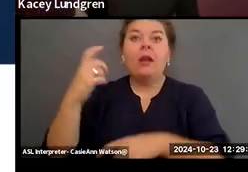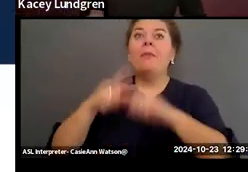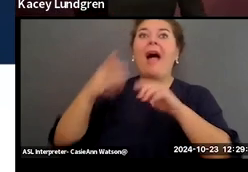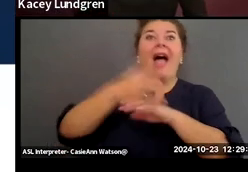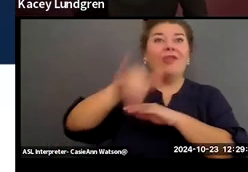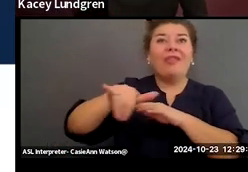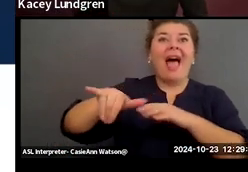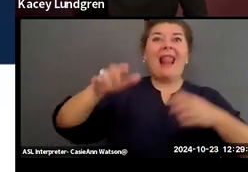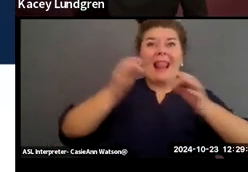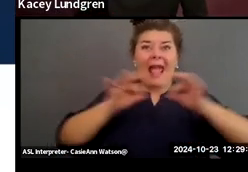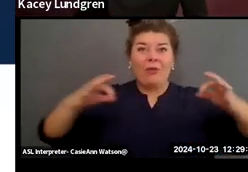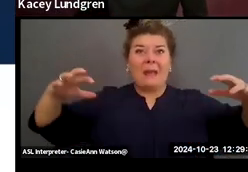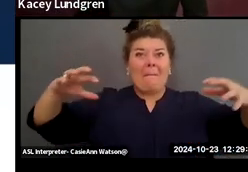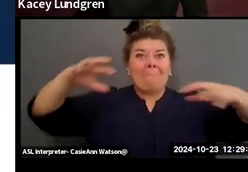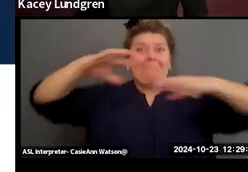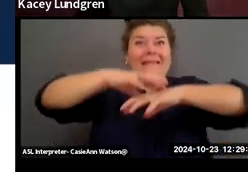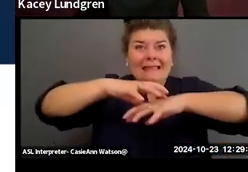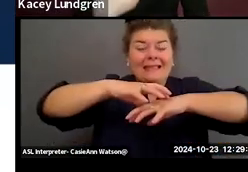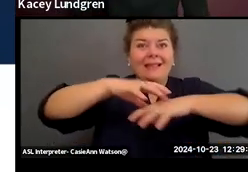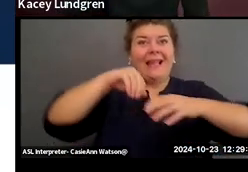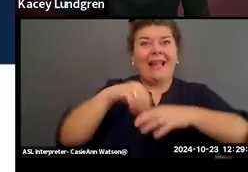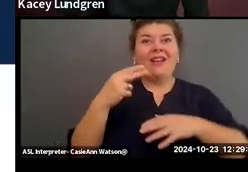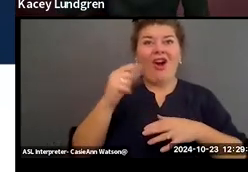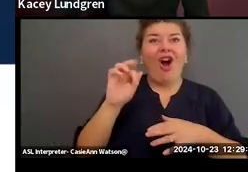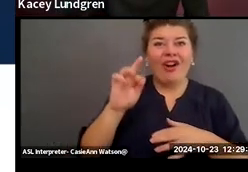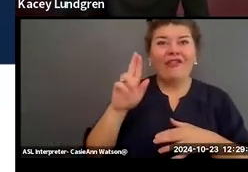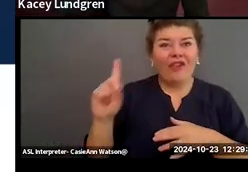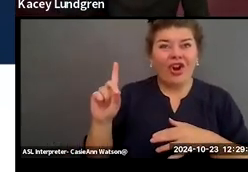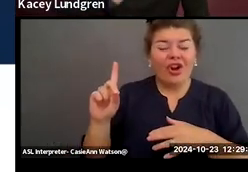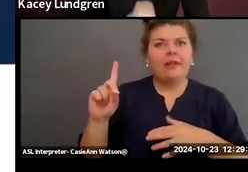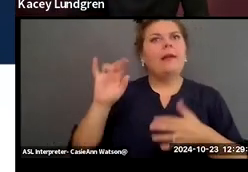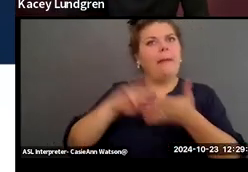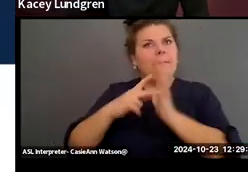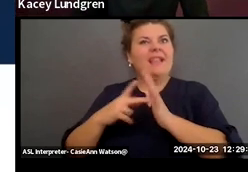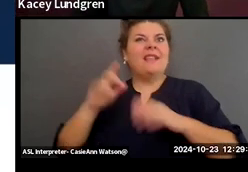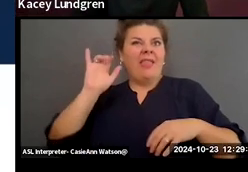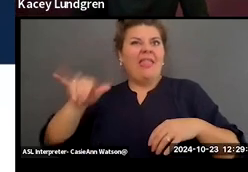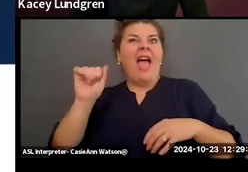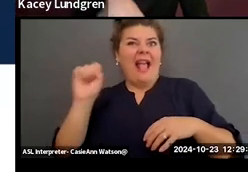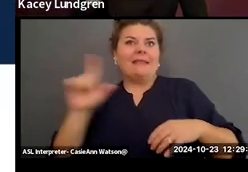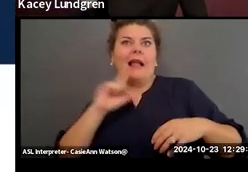in Hartford, Connecticut, ASL is actually grammatically closer to Navajo, which is really cool